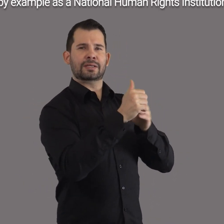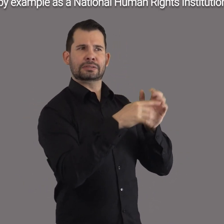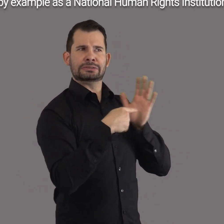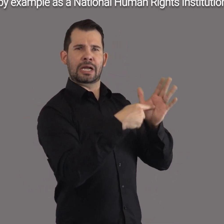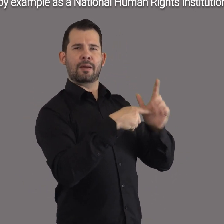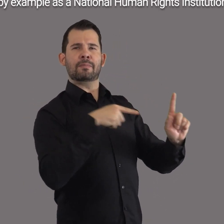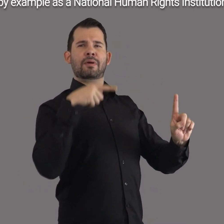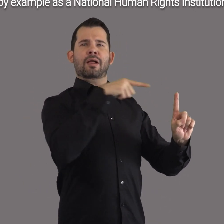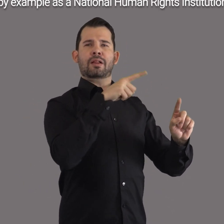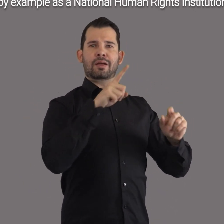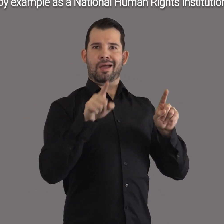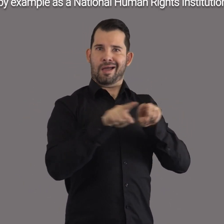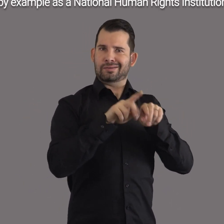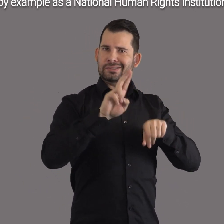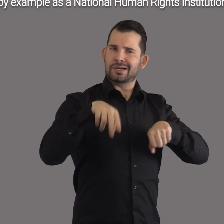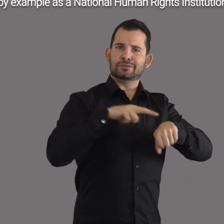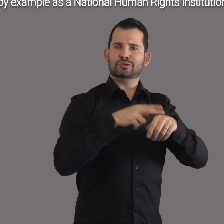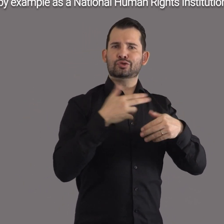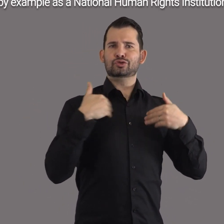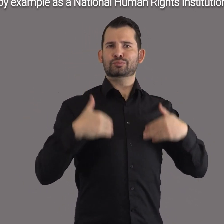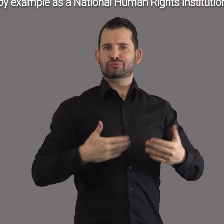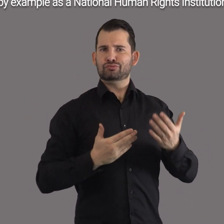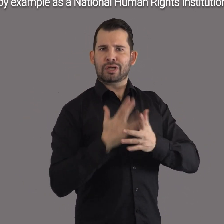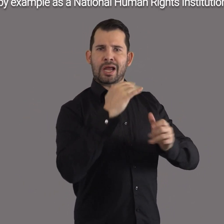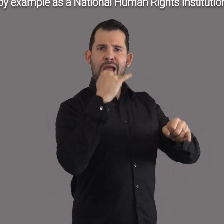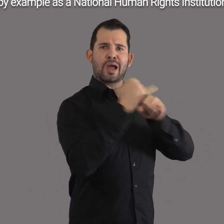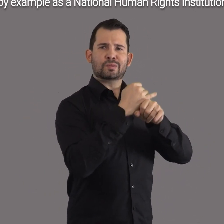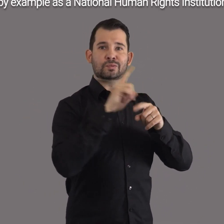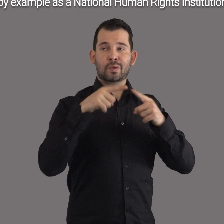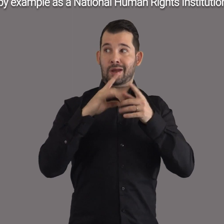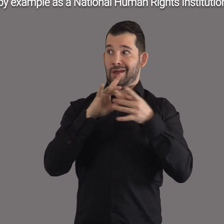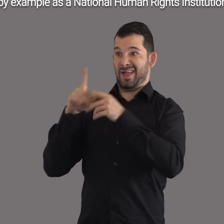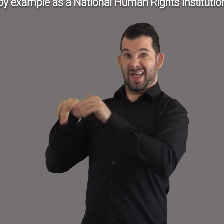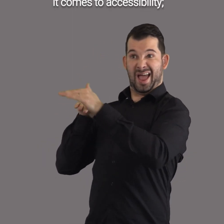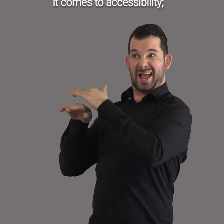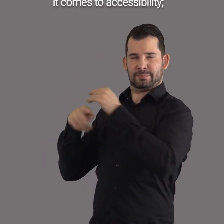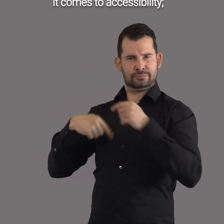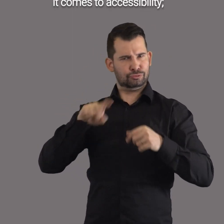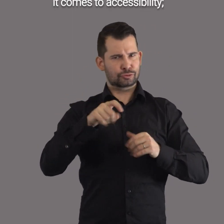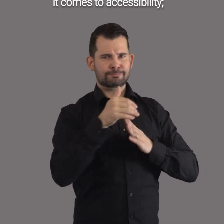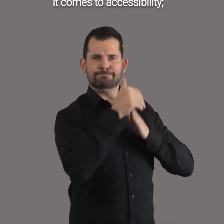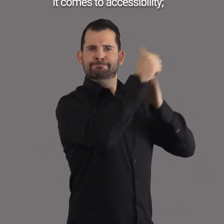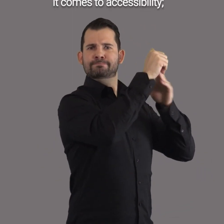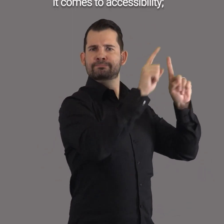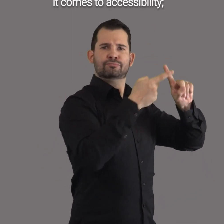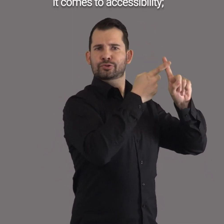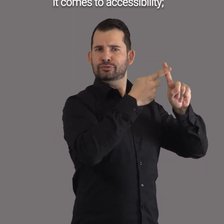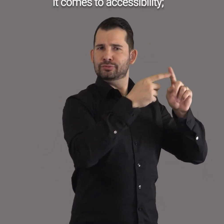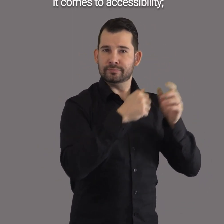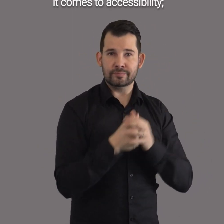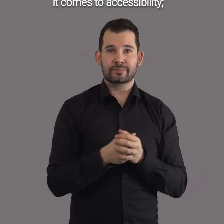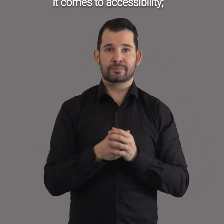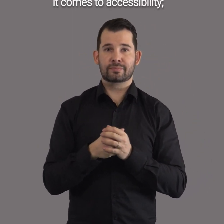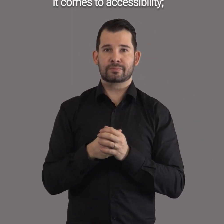leading by example as a National Human rights Institution when it comes to accessibility;